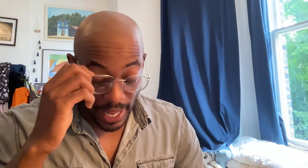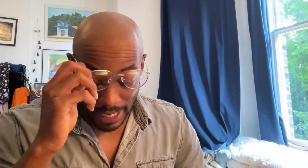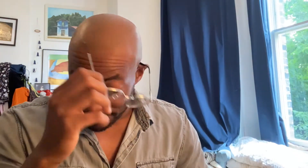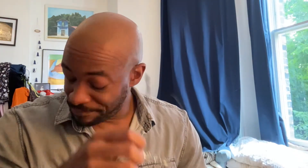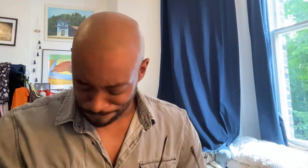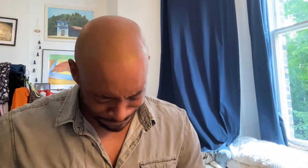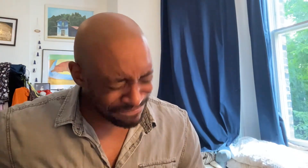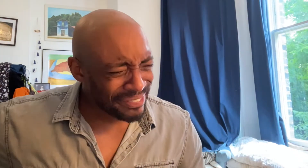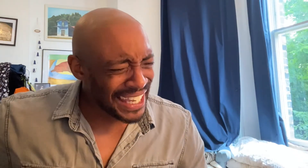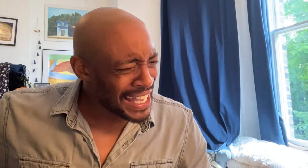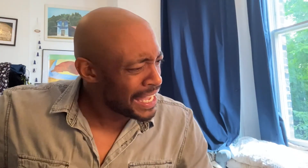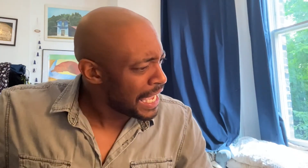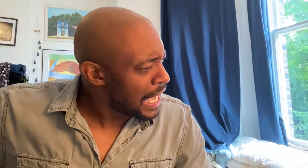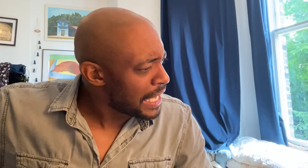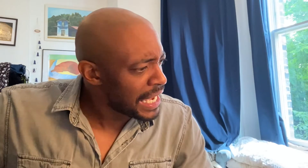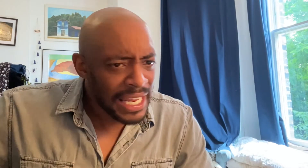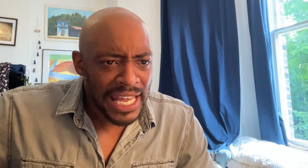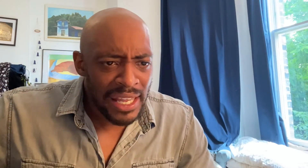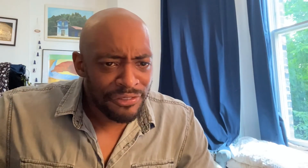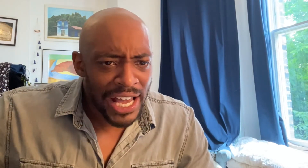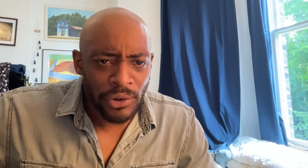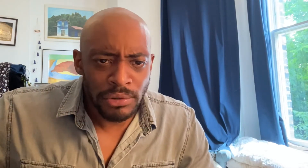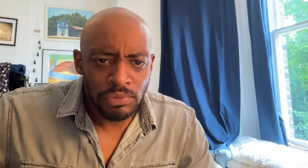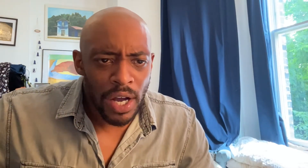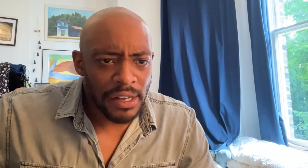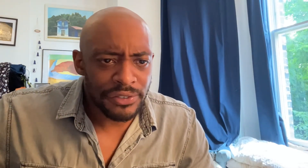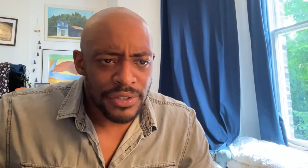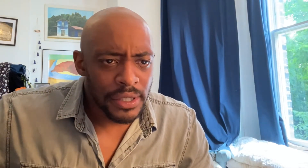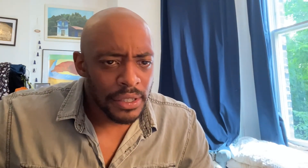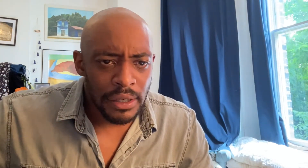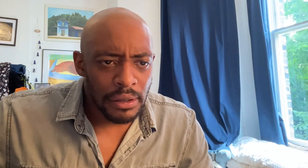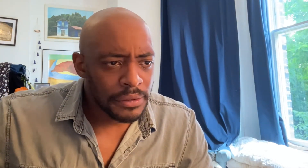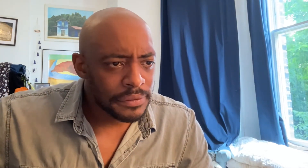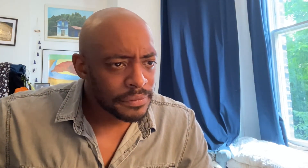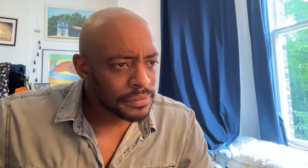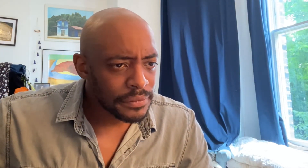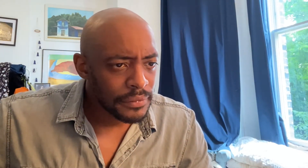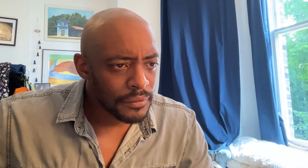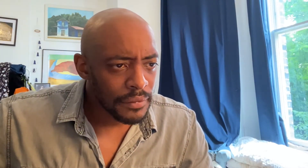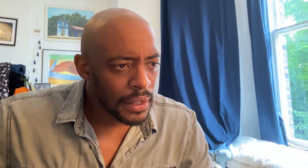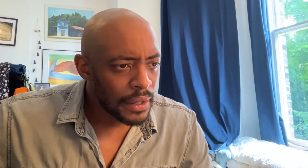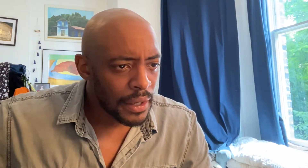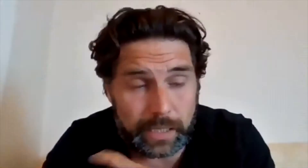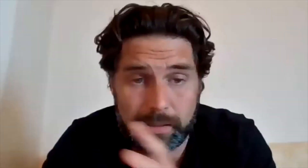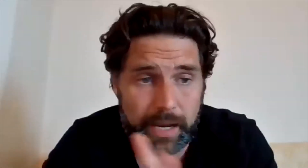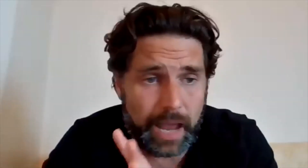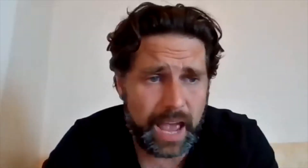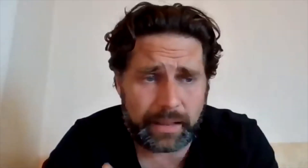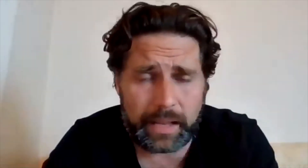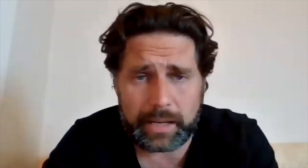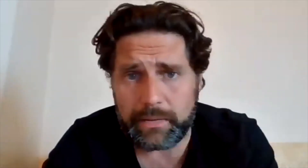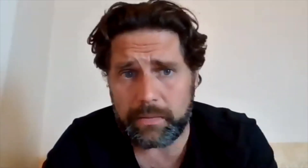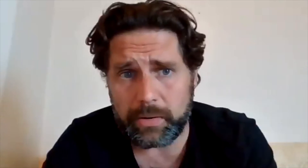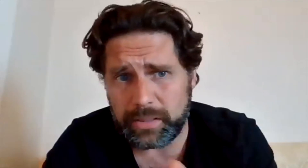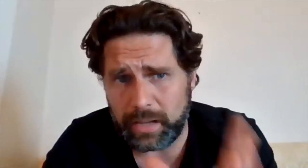yeah - any, any final words? I'd just like to say a thank you very much